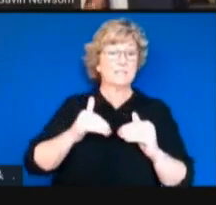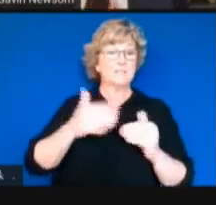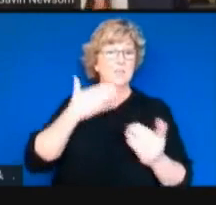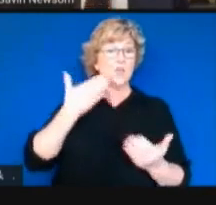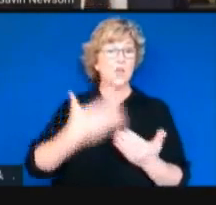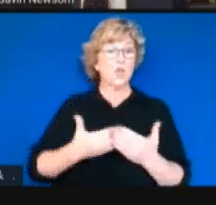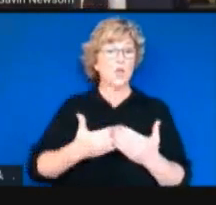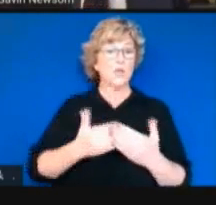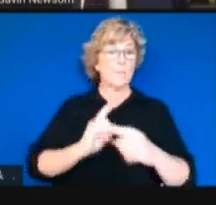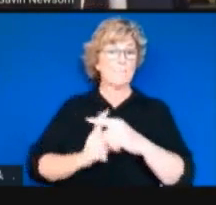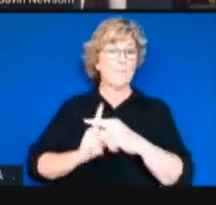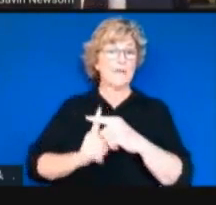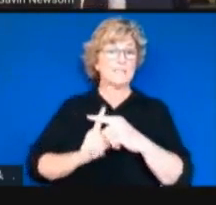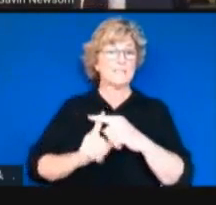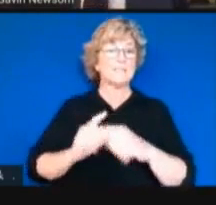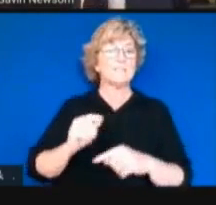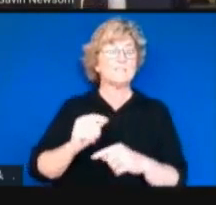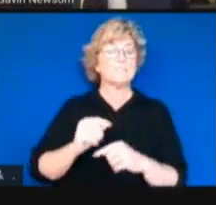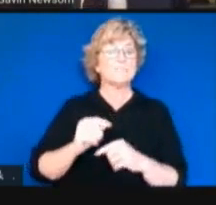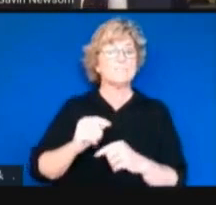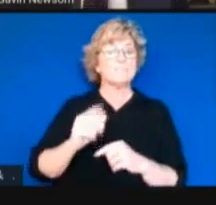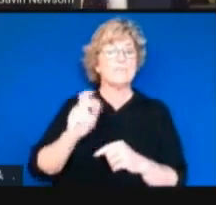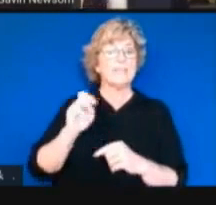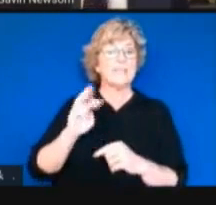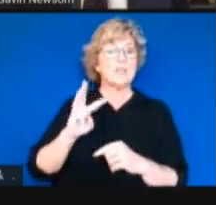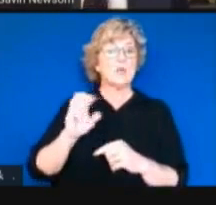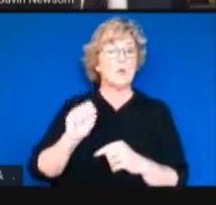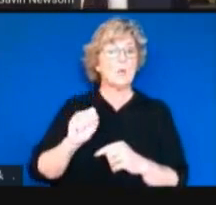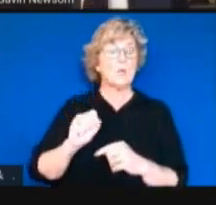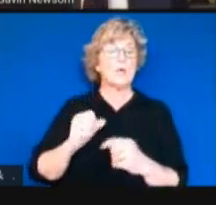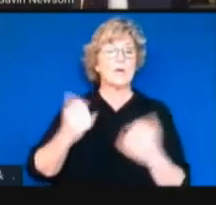WE'RE STARTING TO SEE THOSE NUMBERS INCREASE WHICH IS ENCOURAGING NEWS.